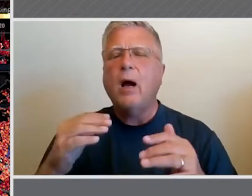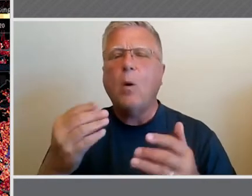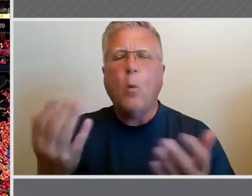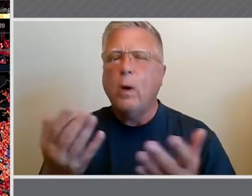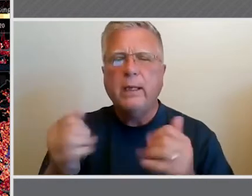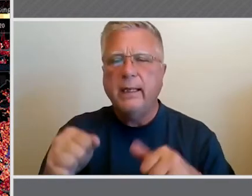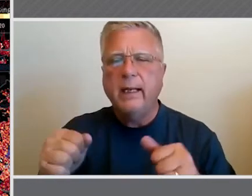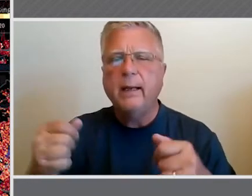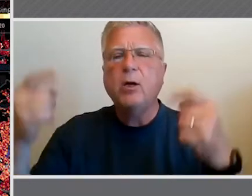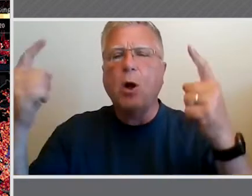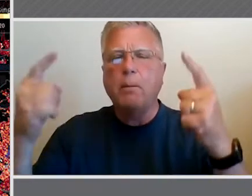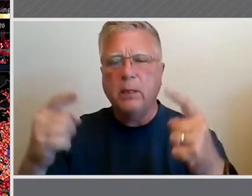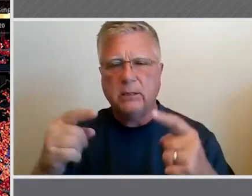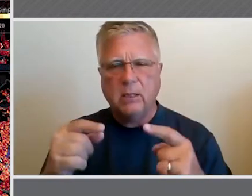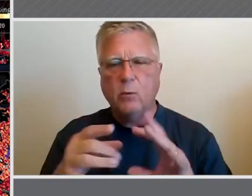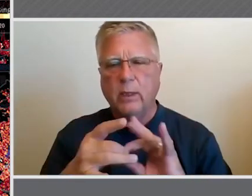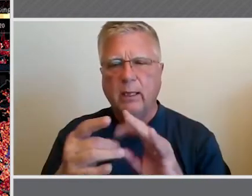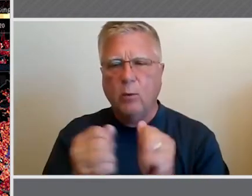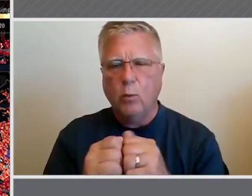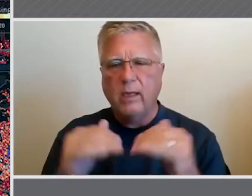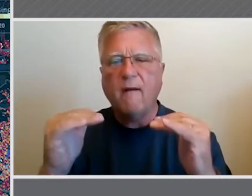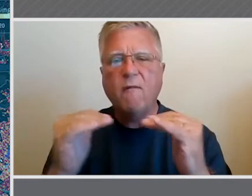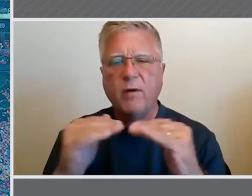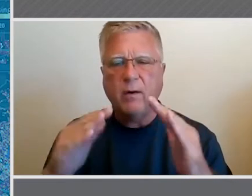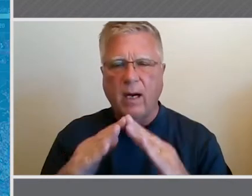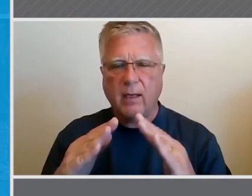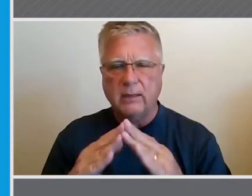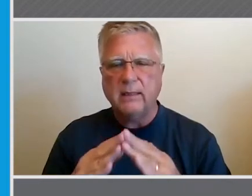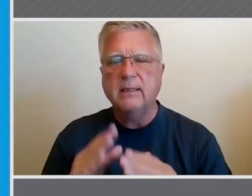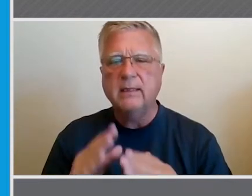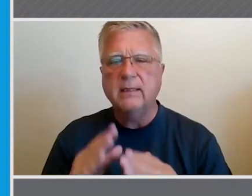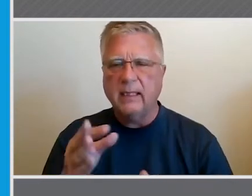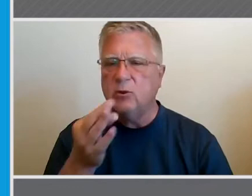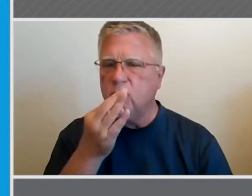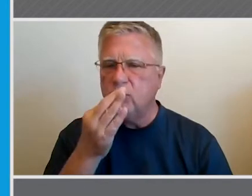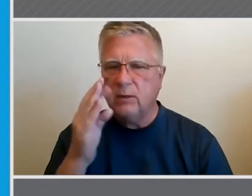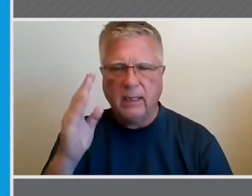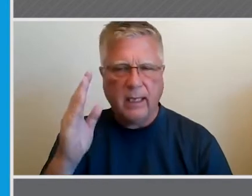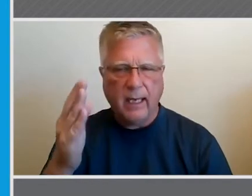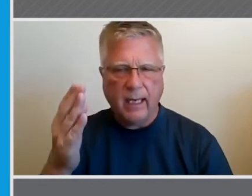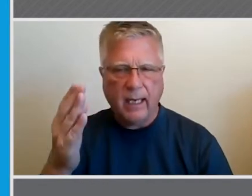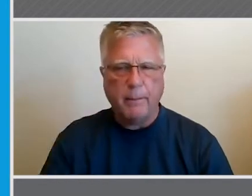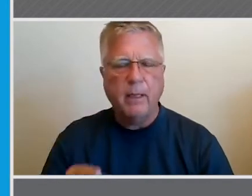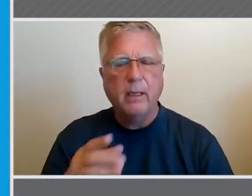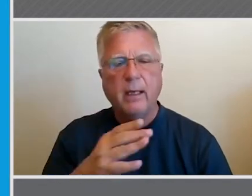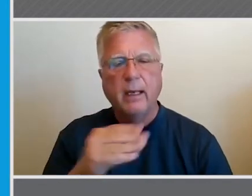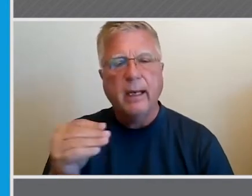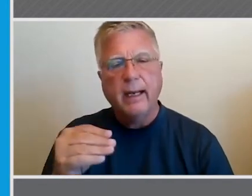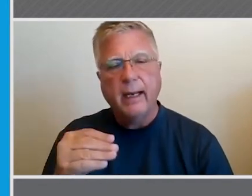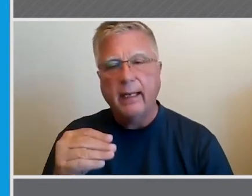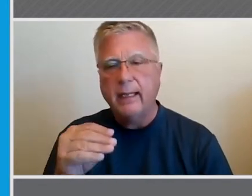So that's one of the things that we hope to have coming up for you, and enforcement so